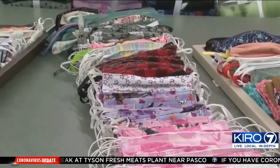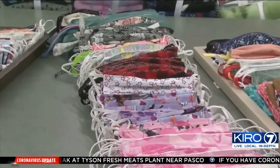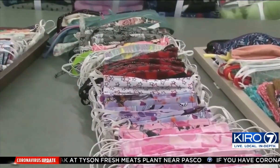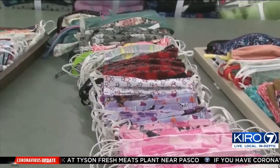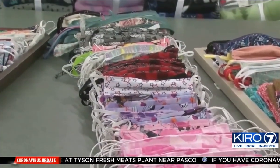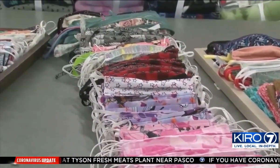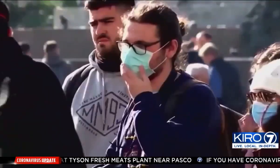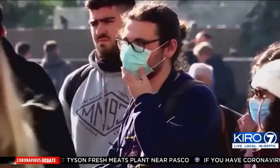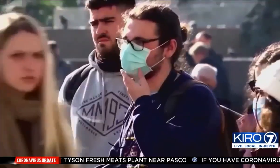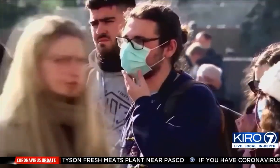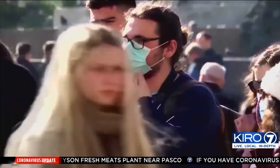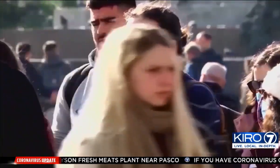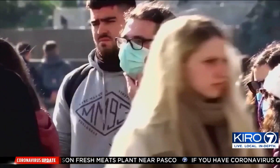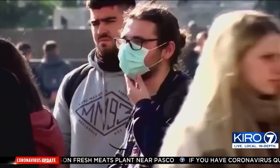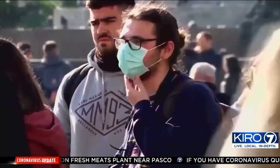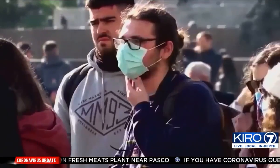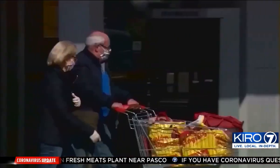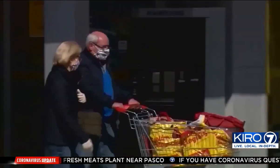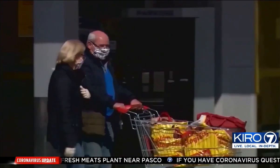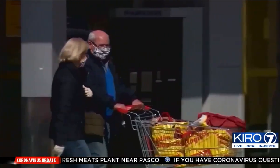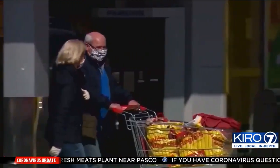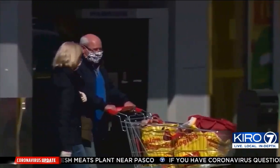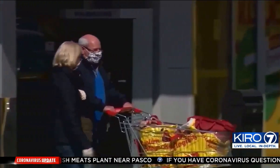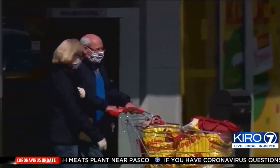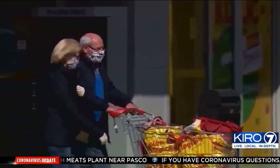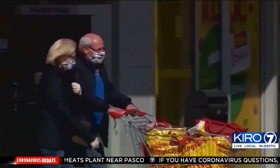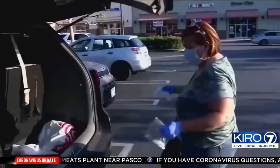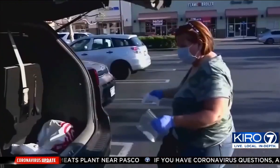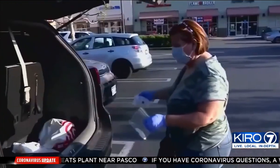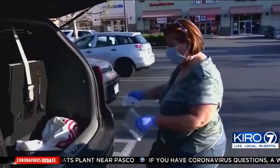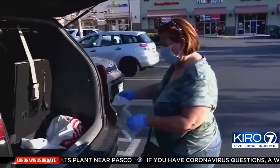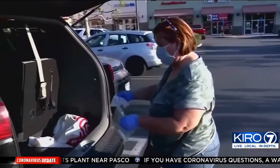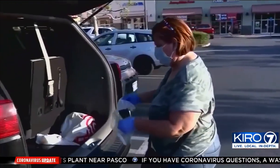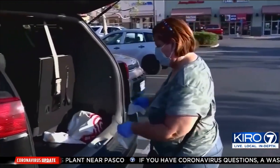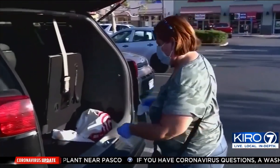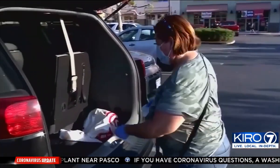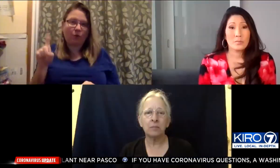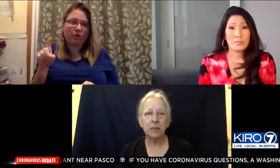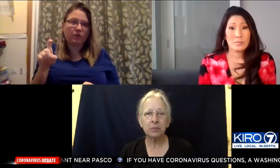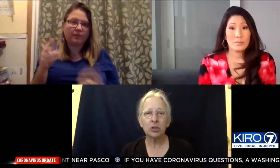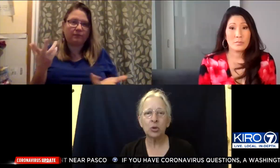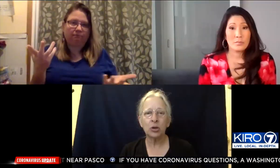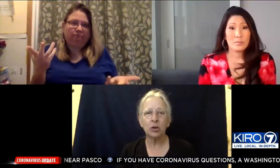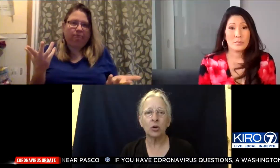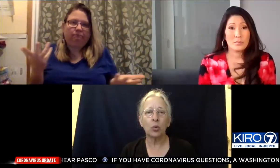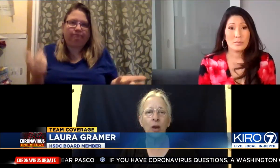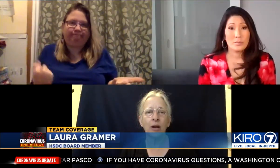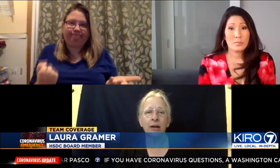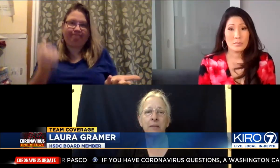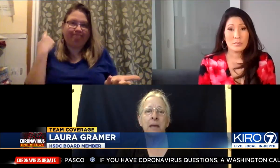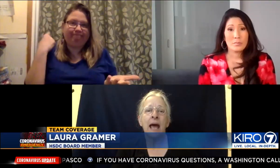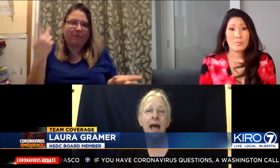DIFFICULT OBSTACLE. Reporter: WEARING FACEMASKS IS RECOMMENDED TO SLOW THE SPREAD OF THE CORONAVIRUS, BUT IT'S A HUGE COMMUNICATION